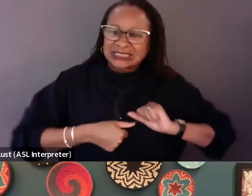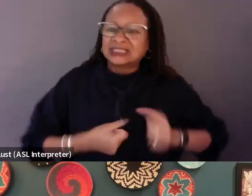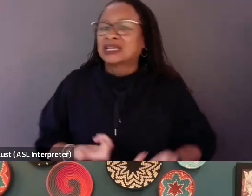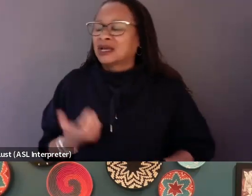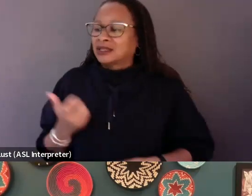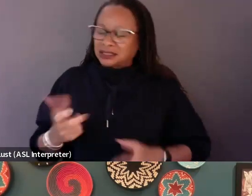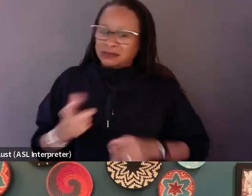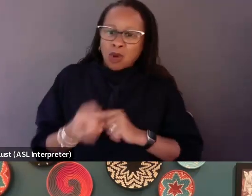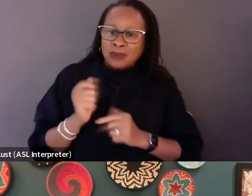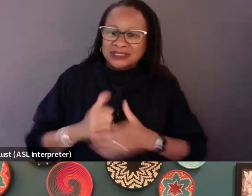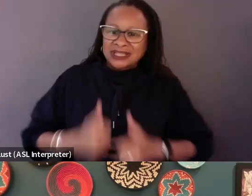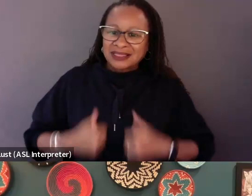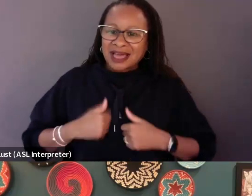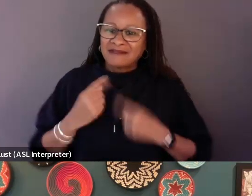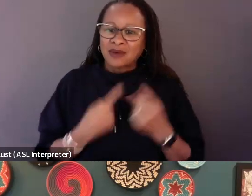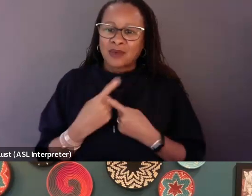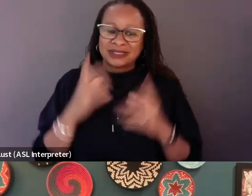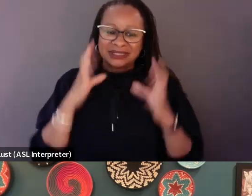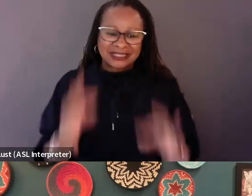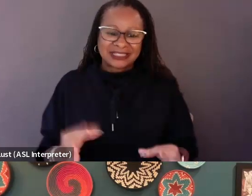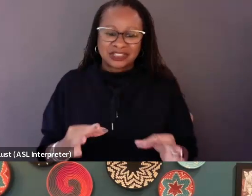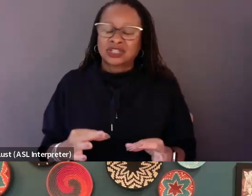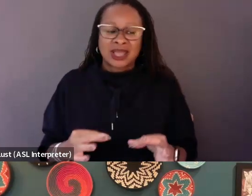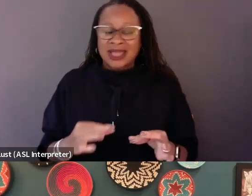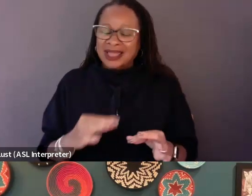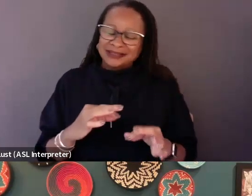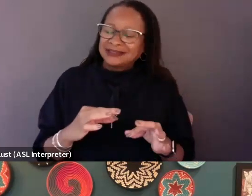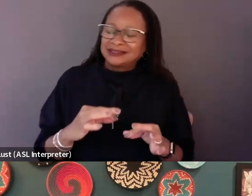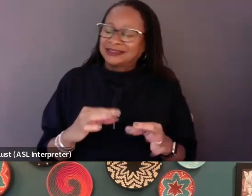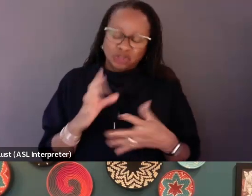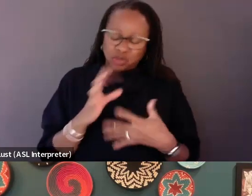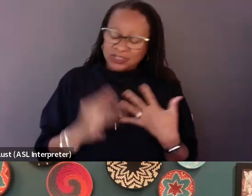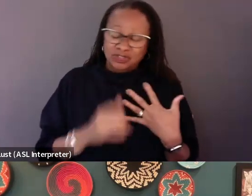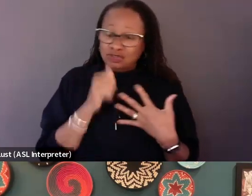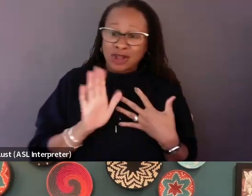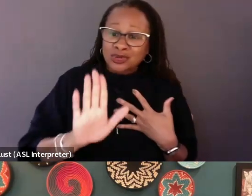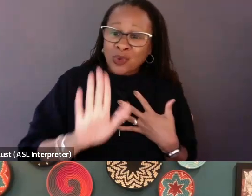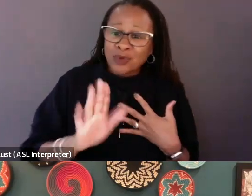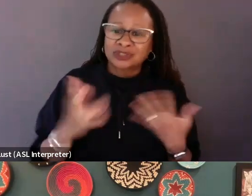when decisions are not really, choices are not really in your hand, they come almost ready-made. It's almost like, you know,